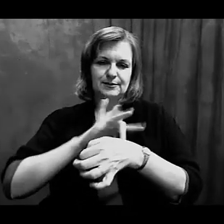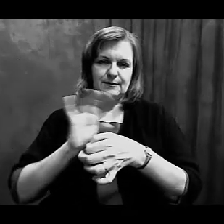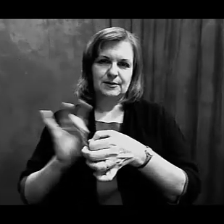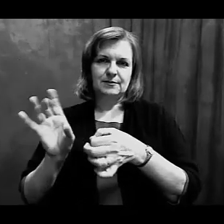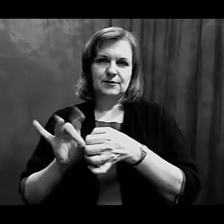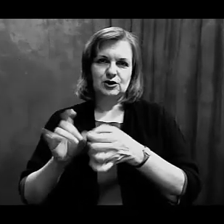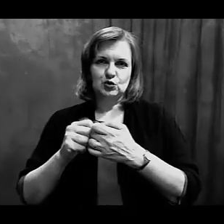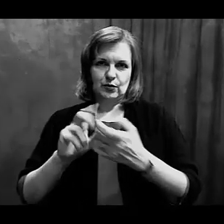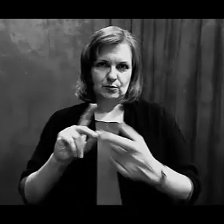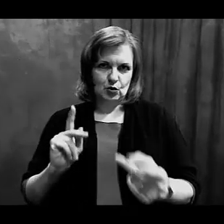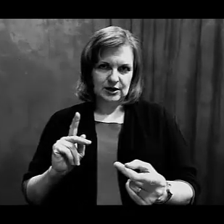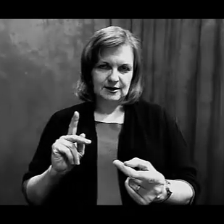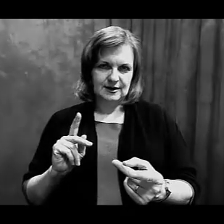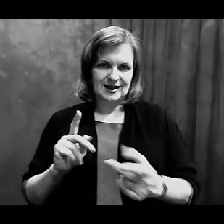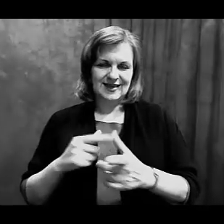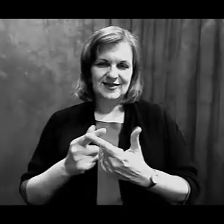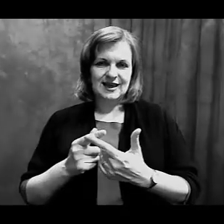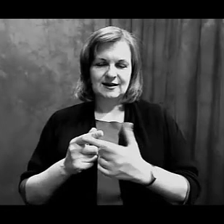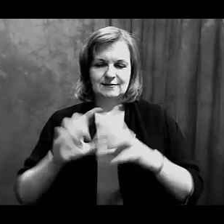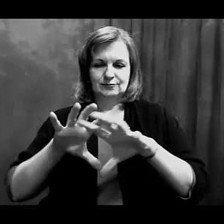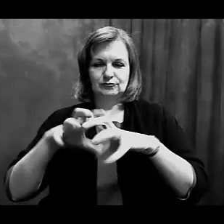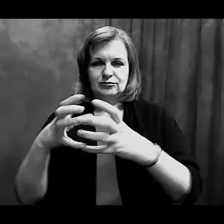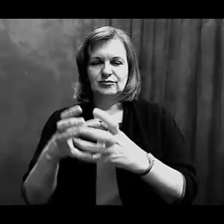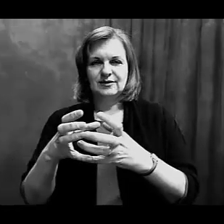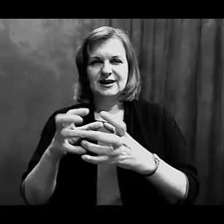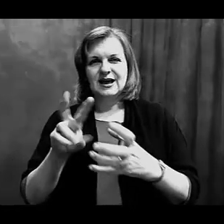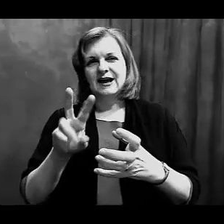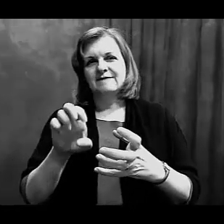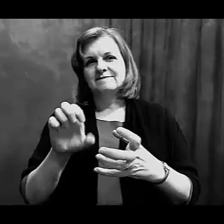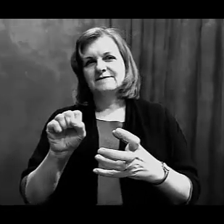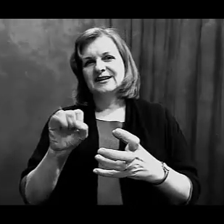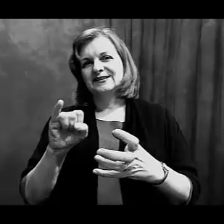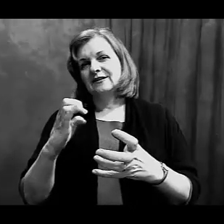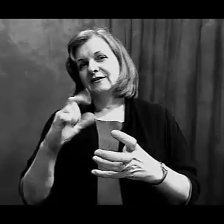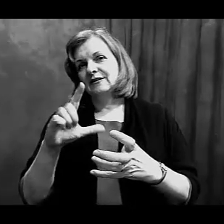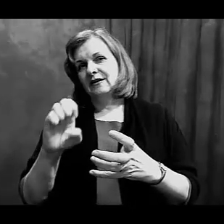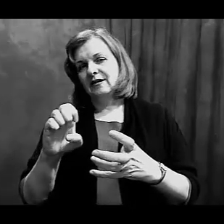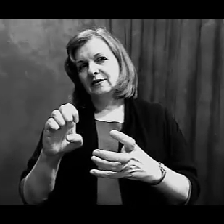and now this vesicle